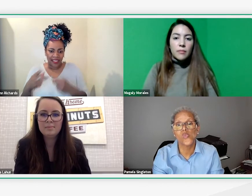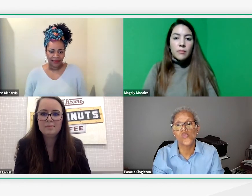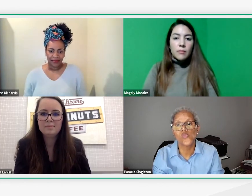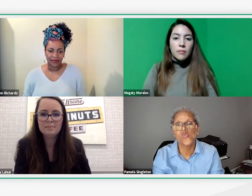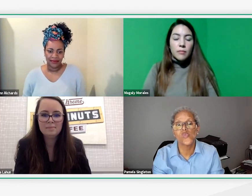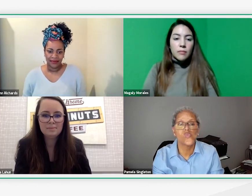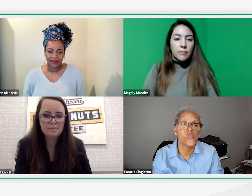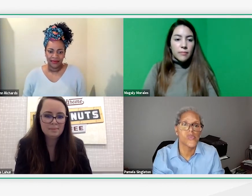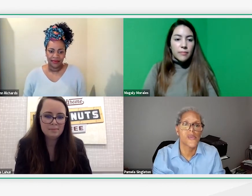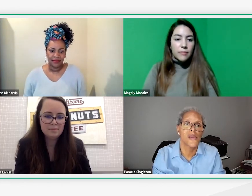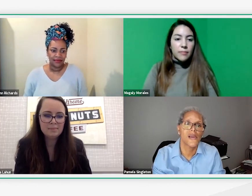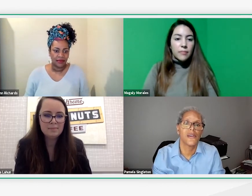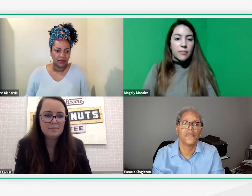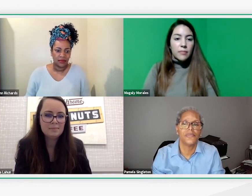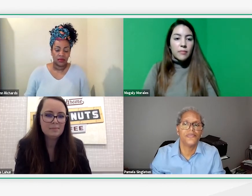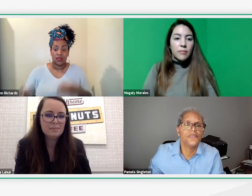Okay, let's go on to the next slide. Thank you.